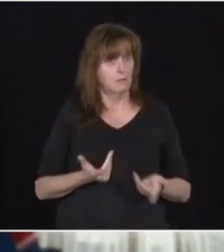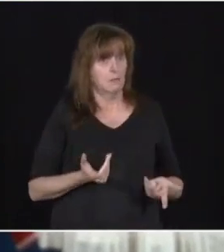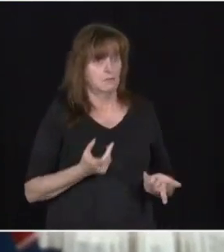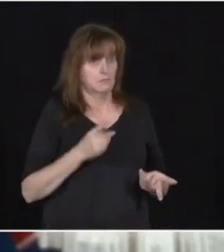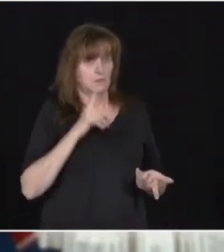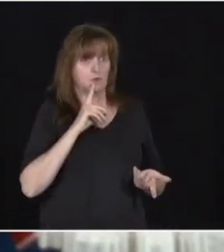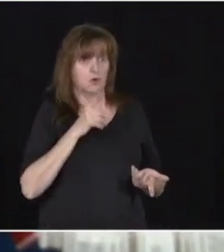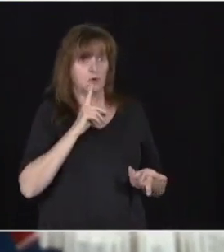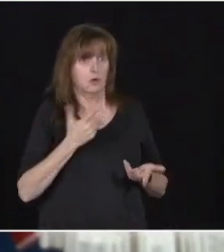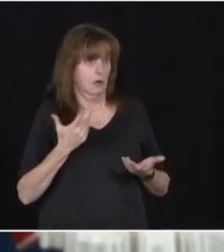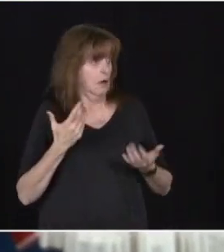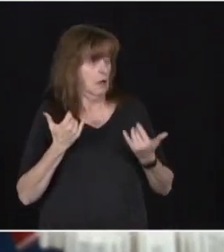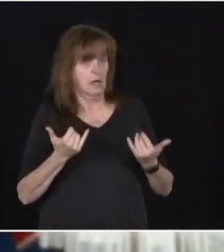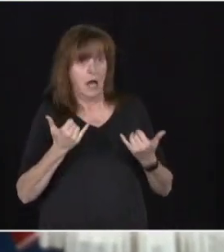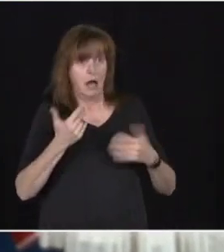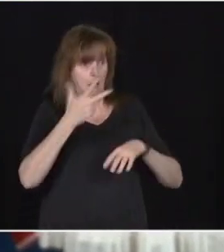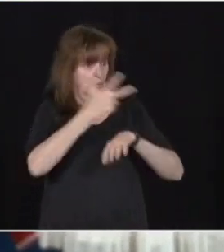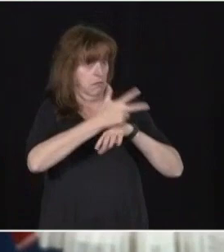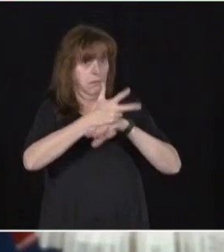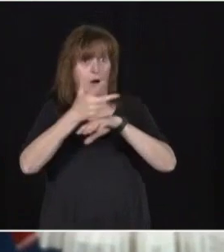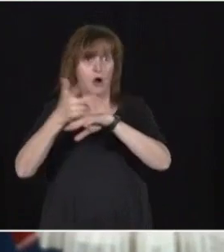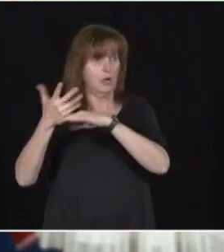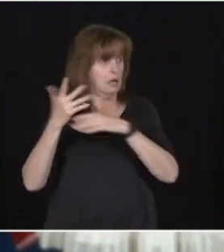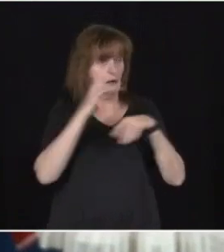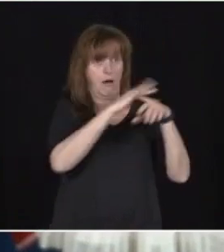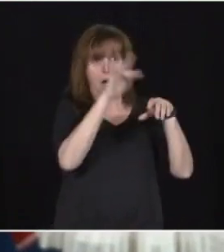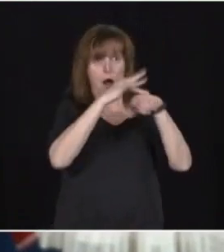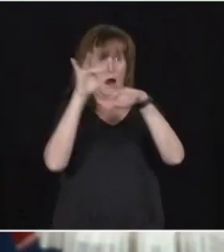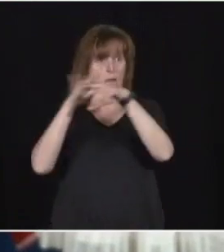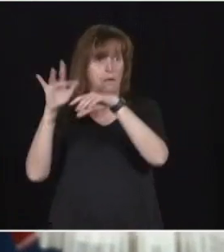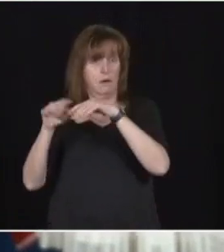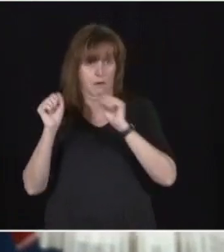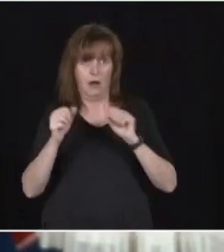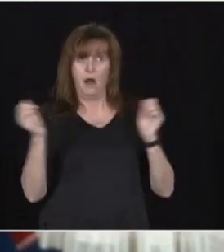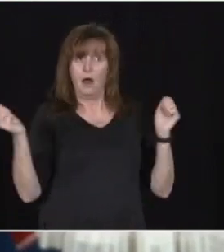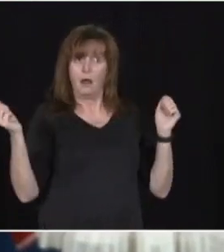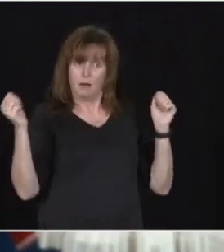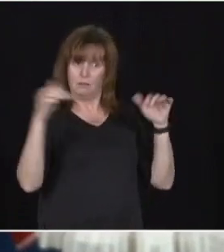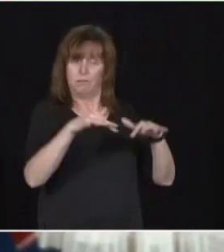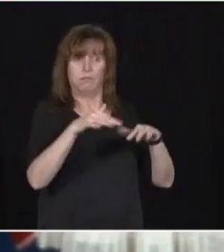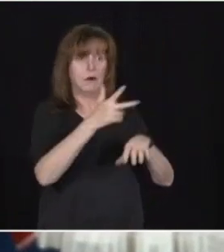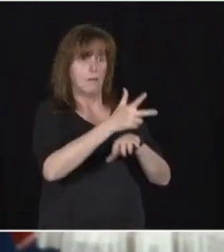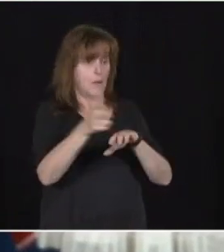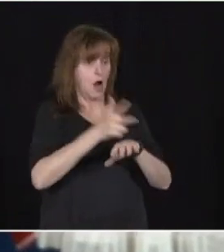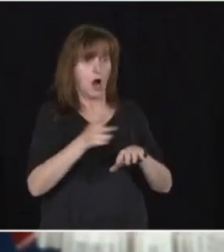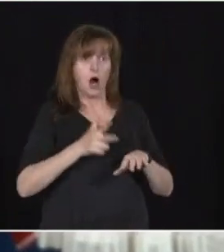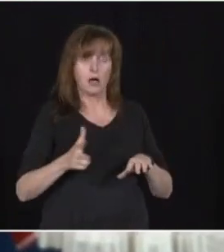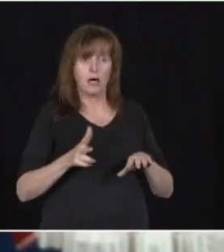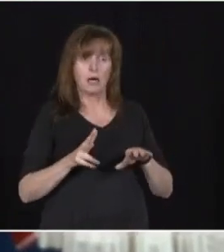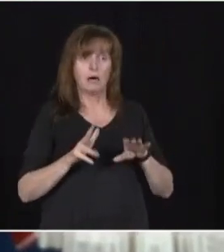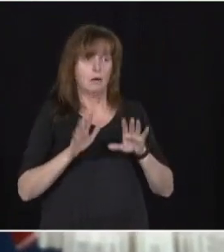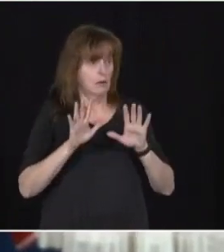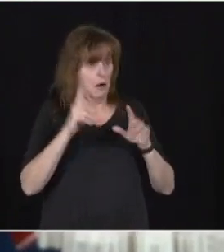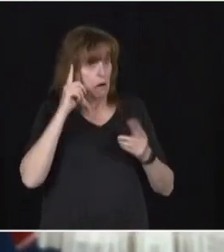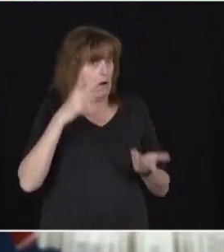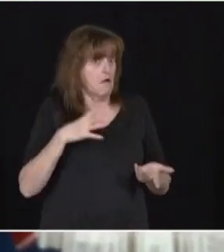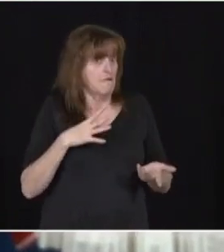that do not have parking lots? There's a lot of different parking lots, but I would like to